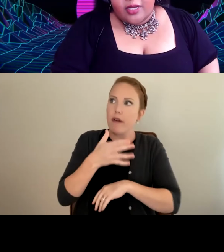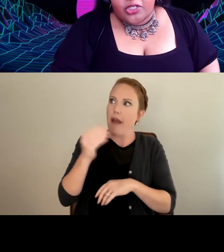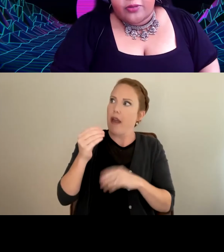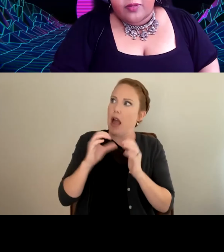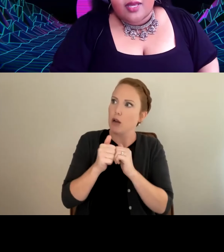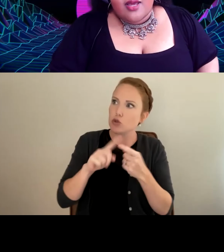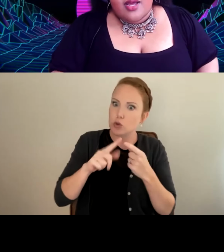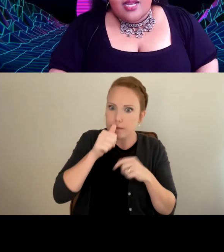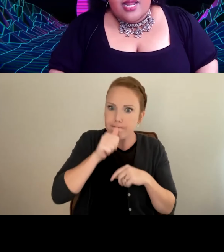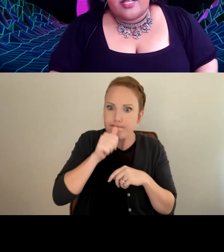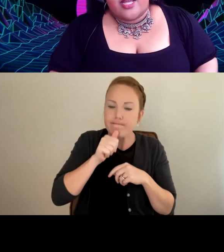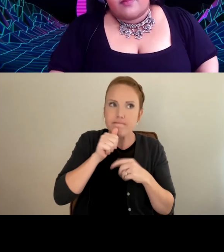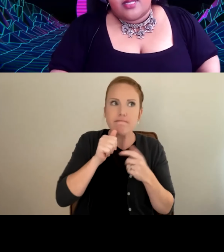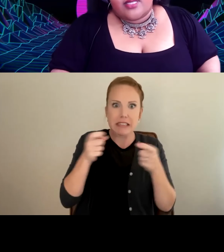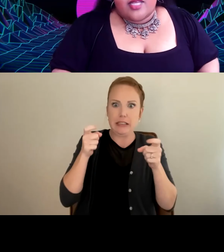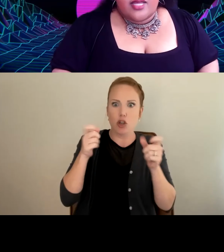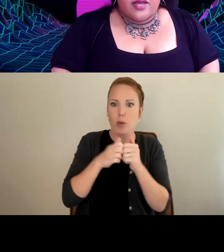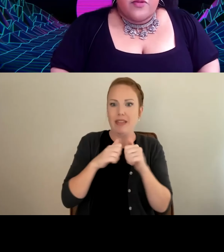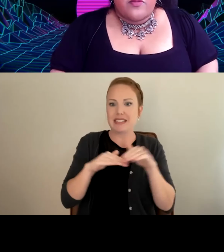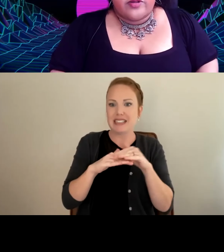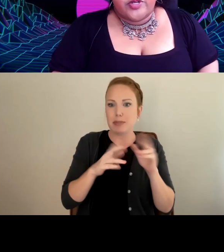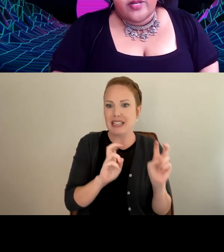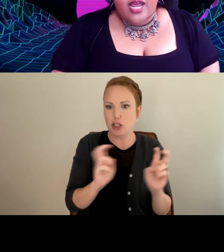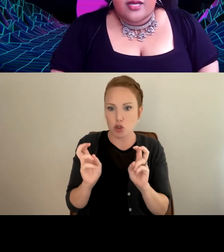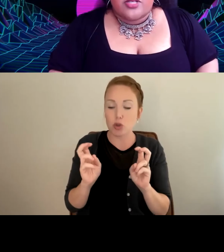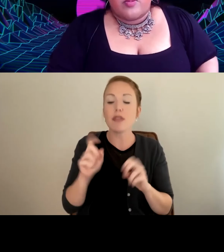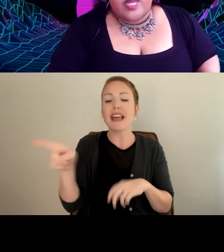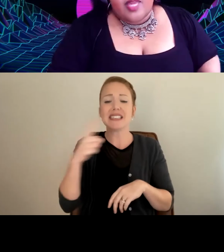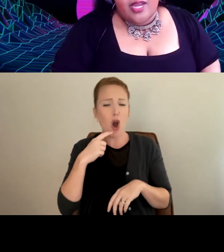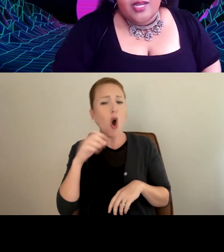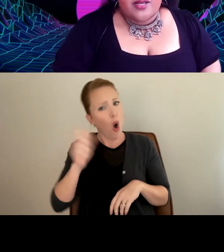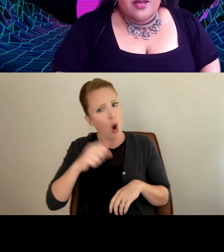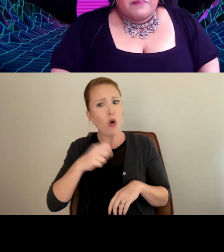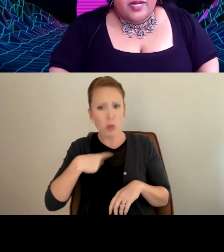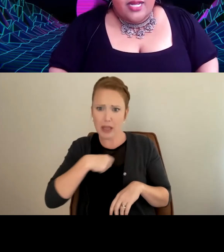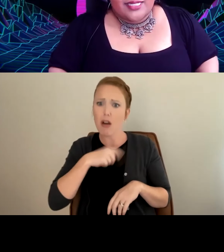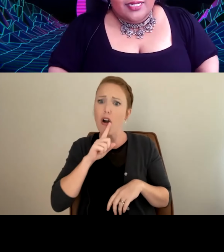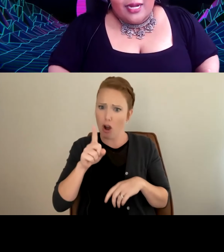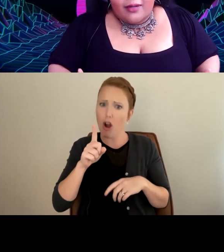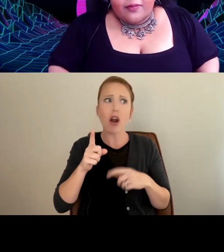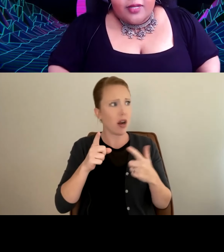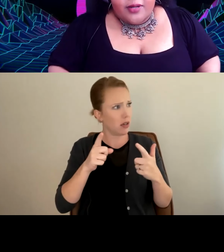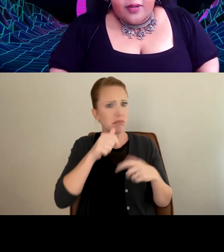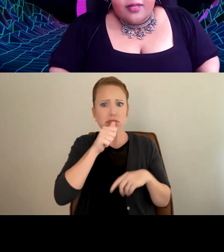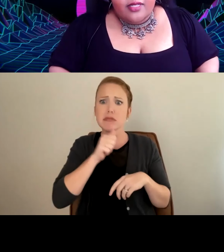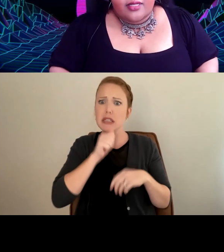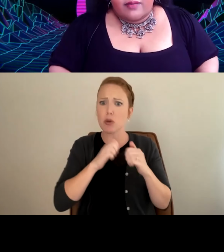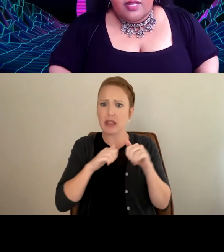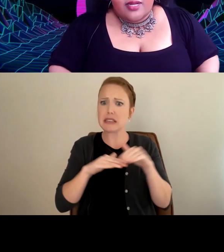issues. A lot of times it is said well we are doing that so we can, but this is something that